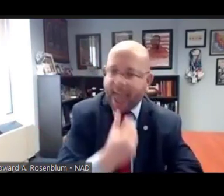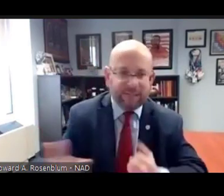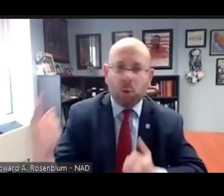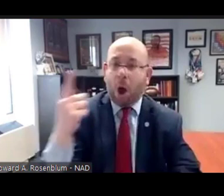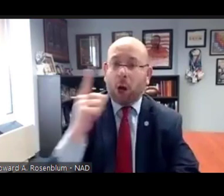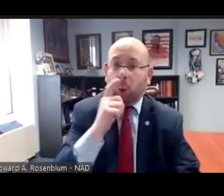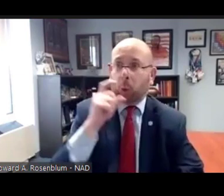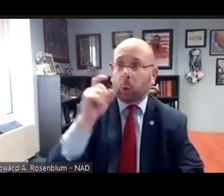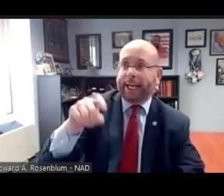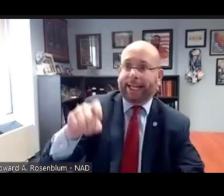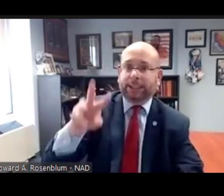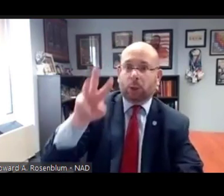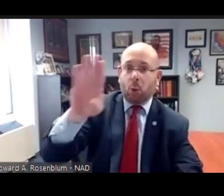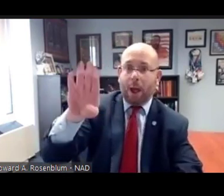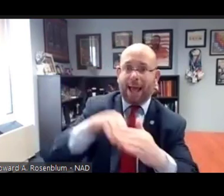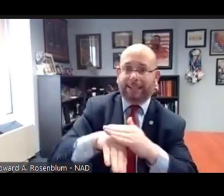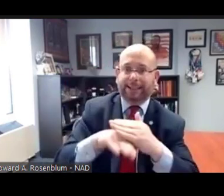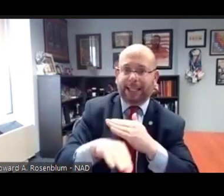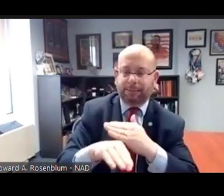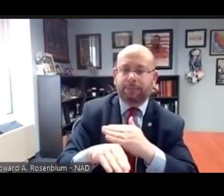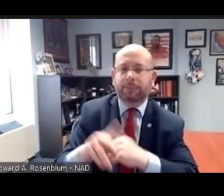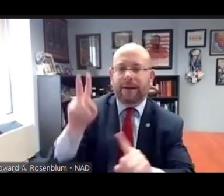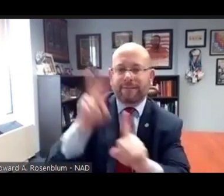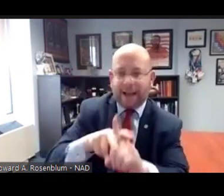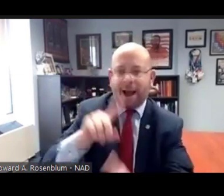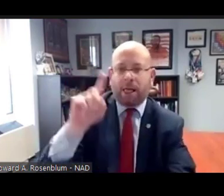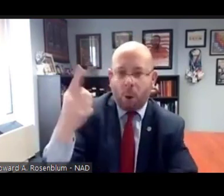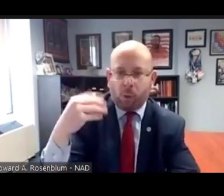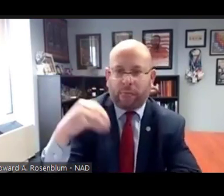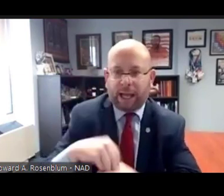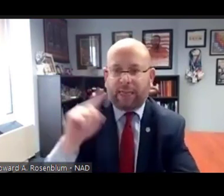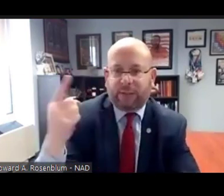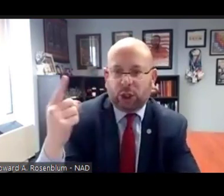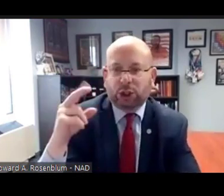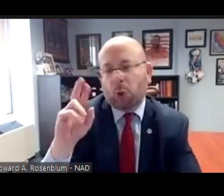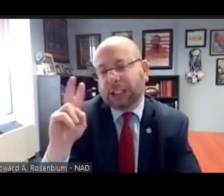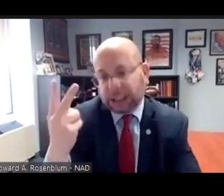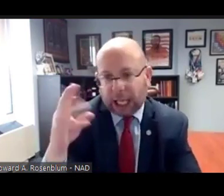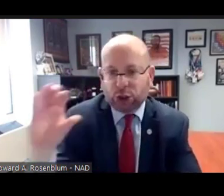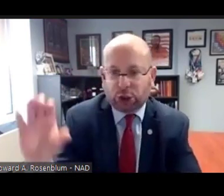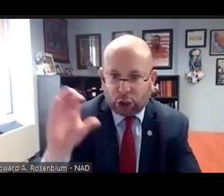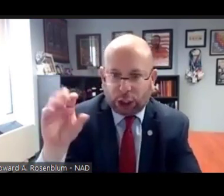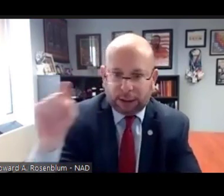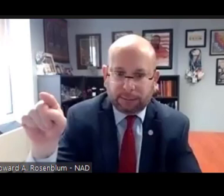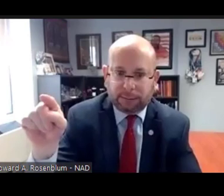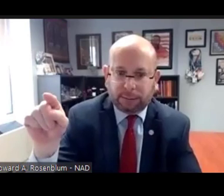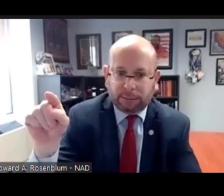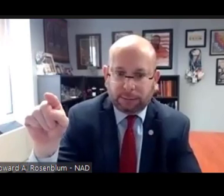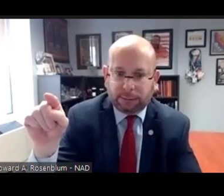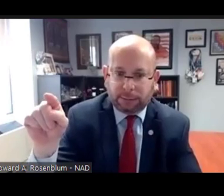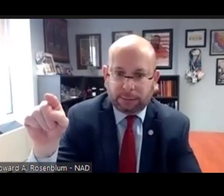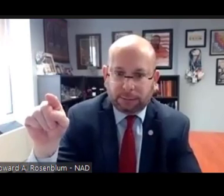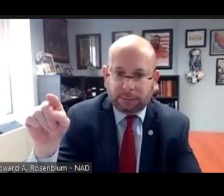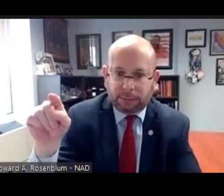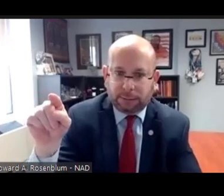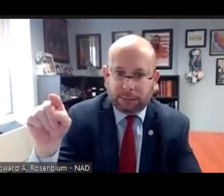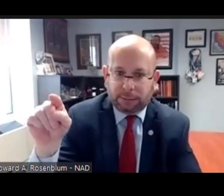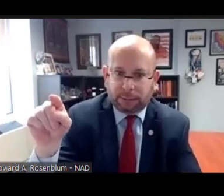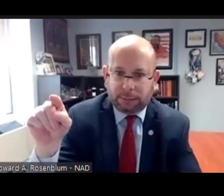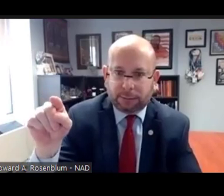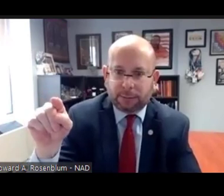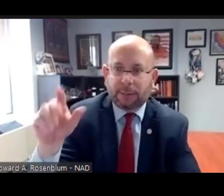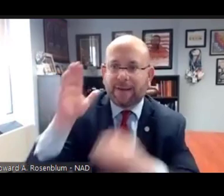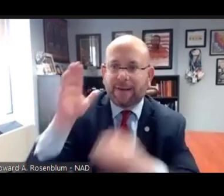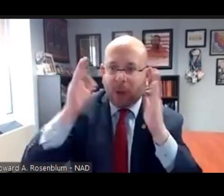And we encourage everyone, ev-er-y-one, if you are talking about web accessibility